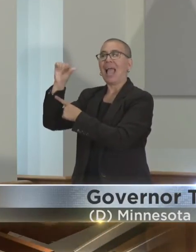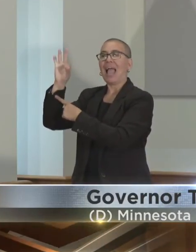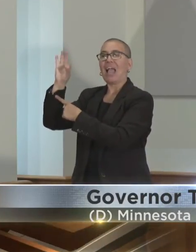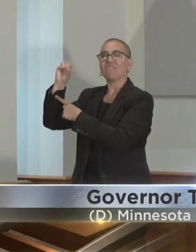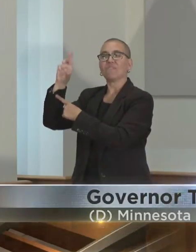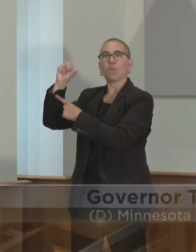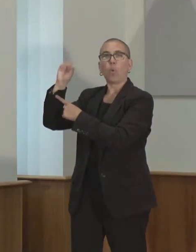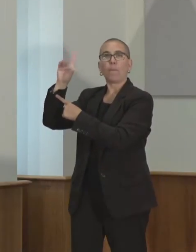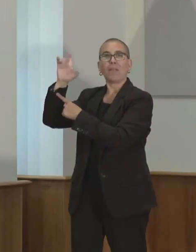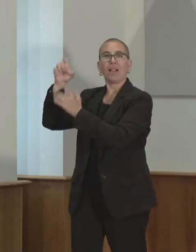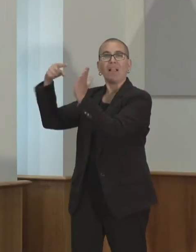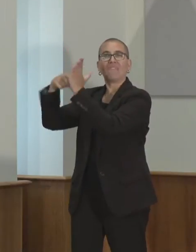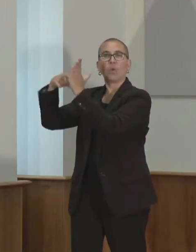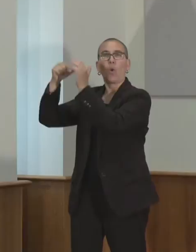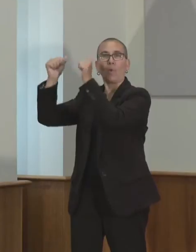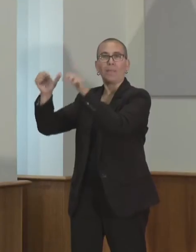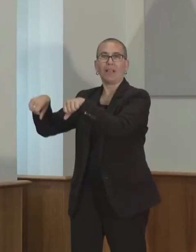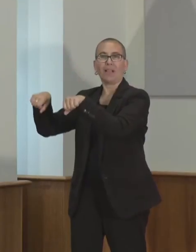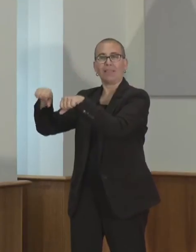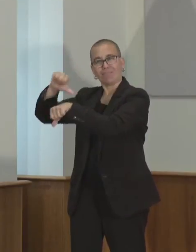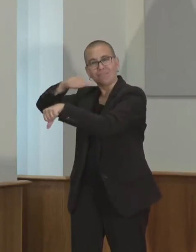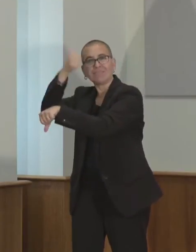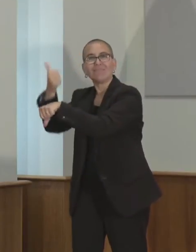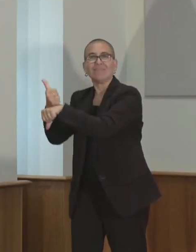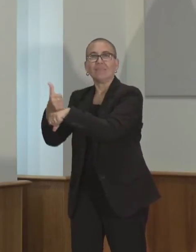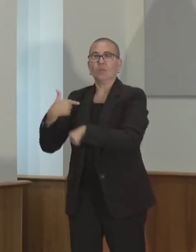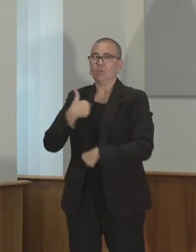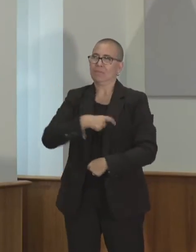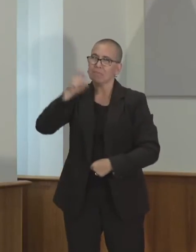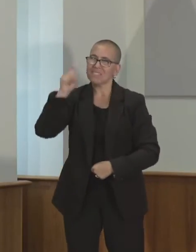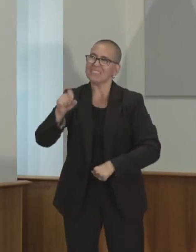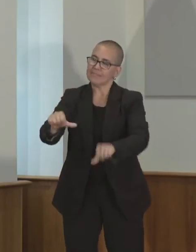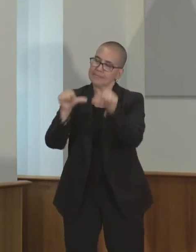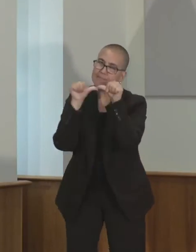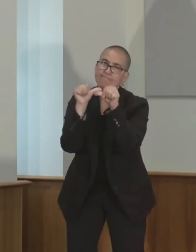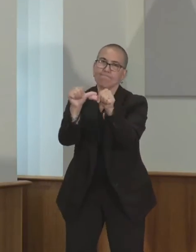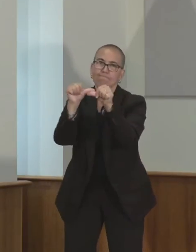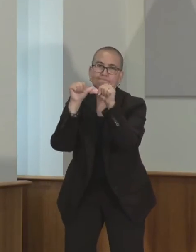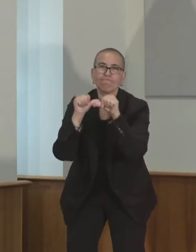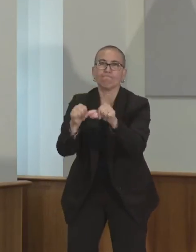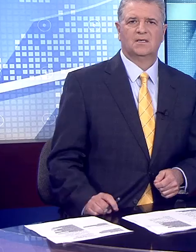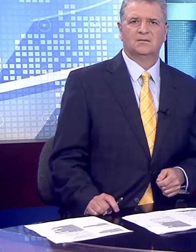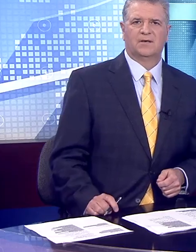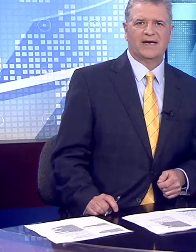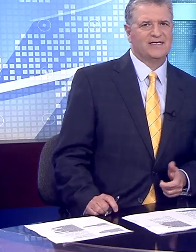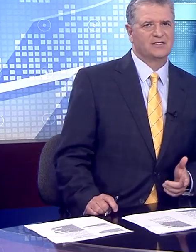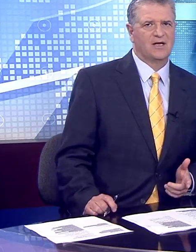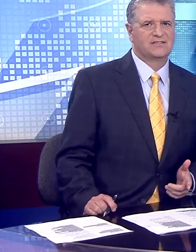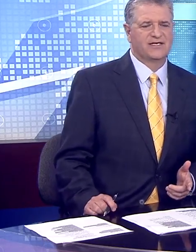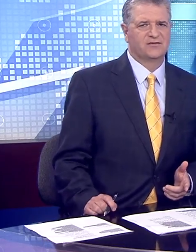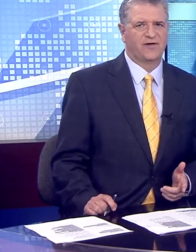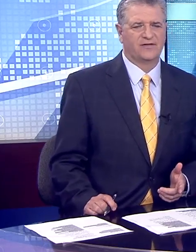CONTINUE TO FIGHT FOR AFFORDABLE PERSCRIPTION DRUGS AND HEALTHCARE IN ALEC'S NAME. BUT AS THE LAW TAKES EFFECT....THE PHARMACEUTICAL